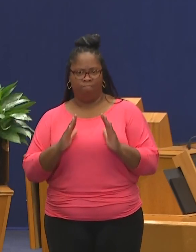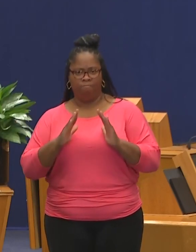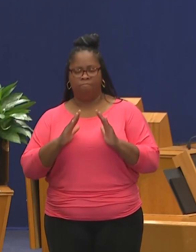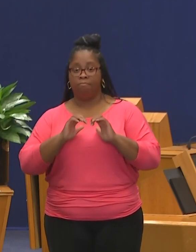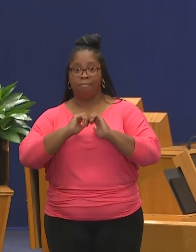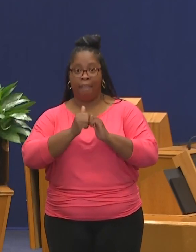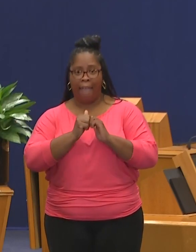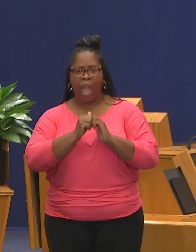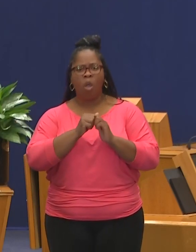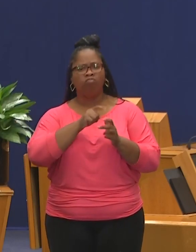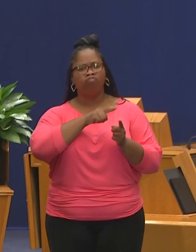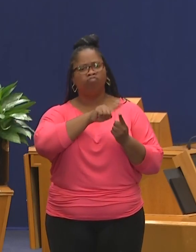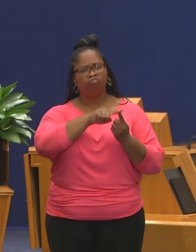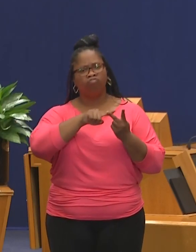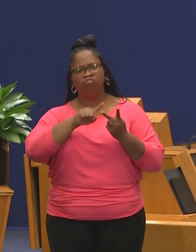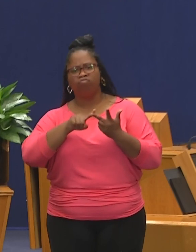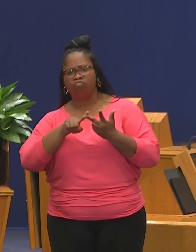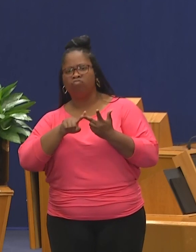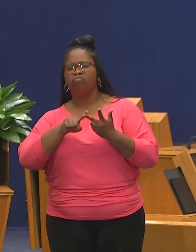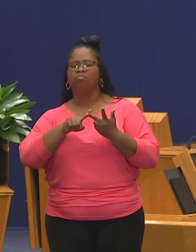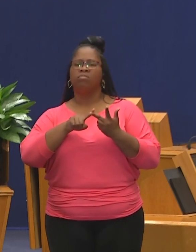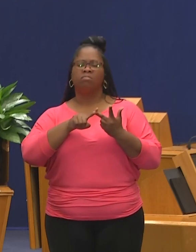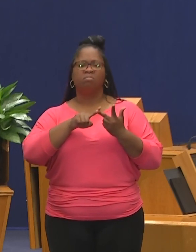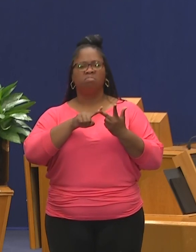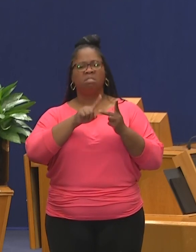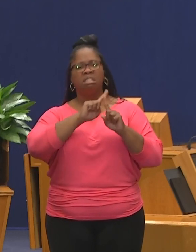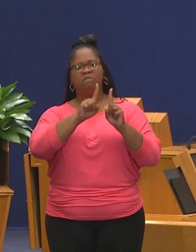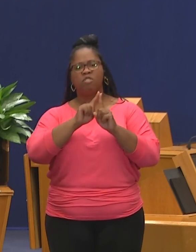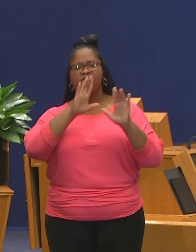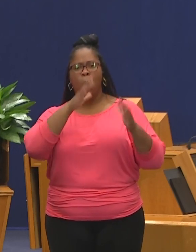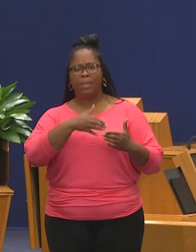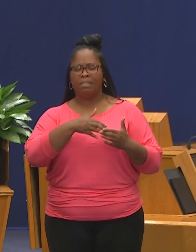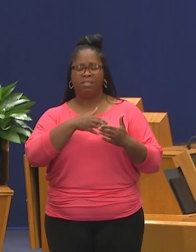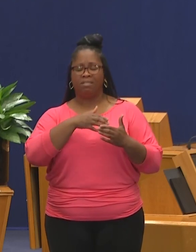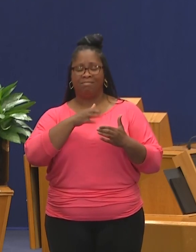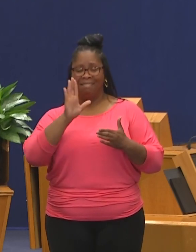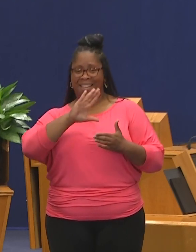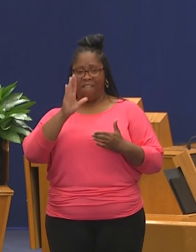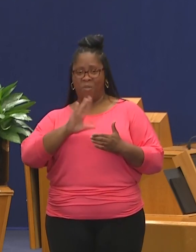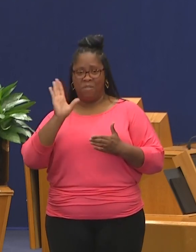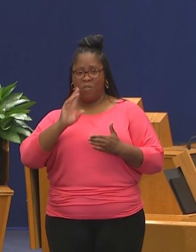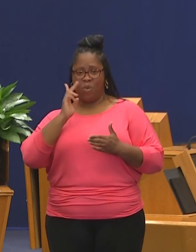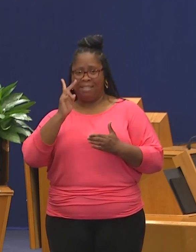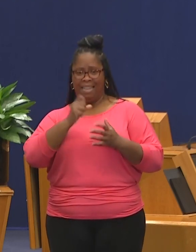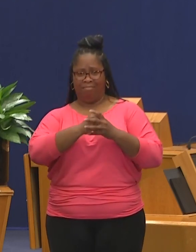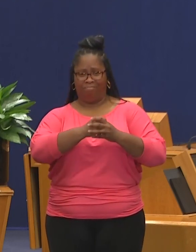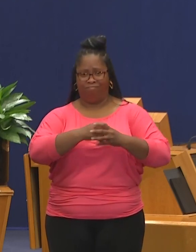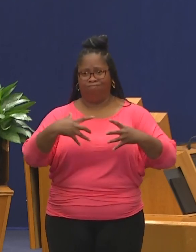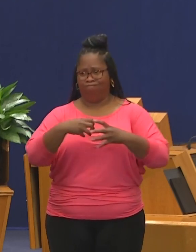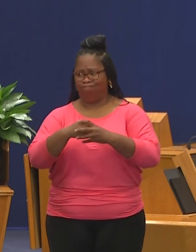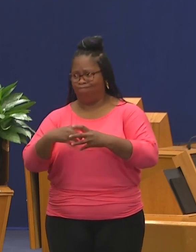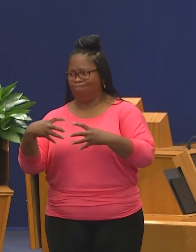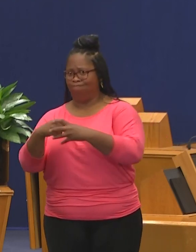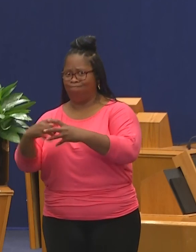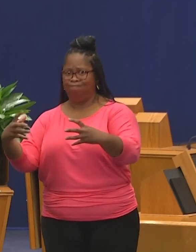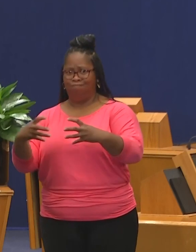WE ARE PEE DOING THIS THROUGH A FEW AREAS OF FOCUS, INCLUDING UNPRECEDENTED RAPID EXPANSION OF